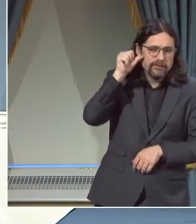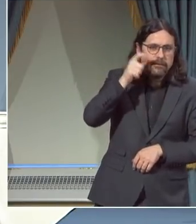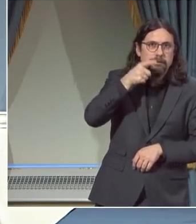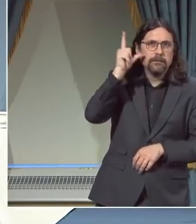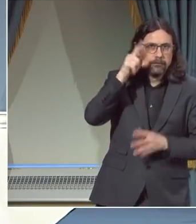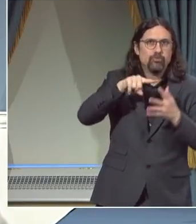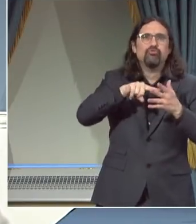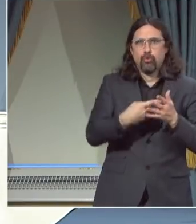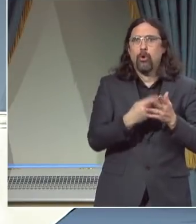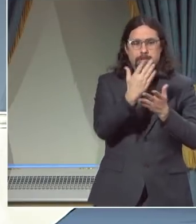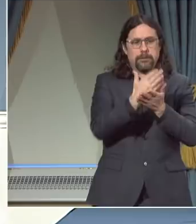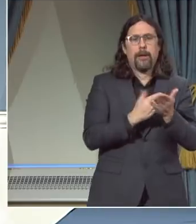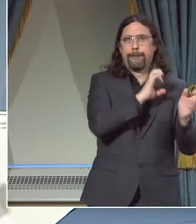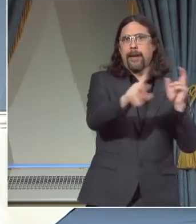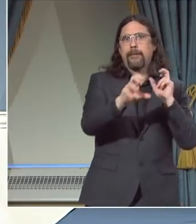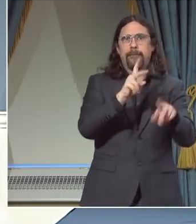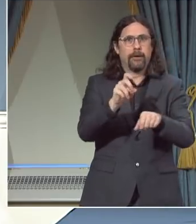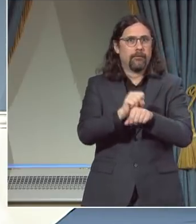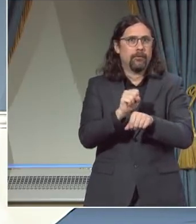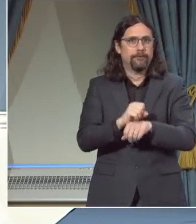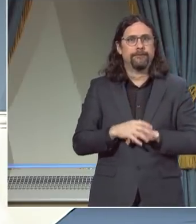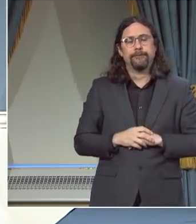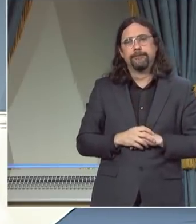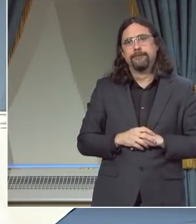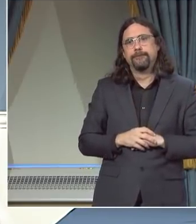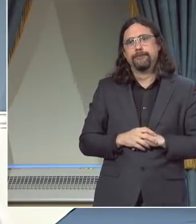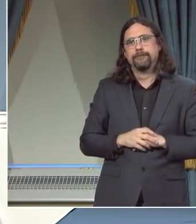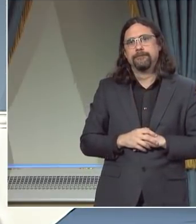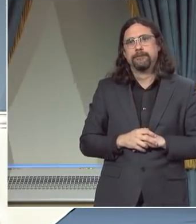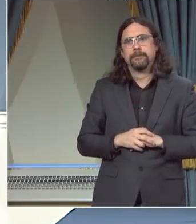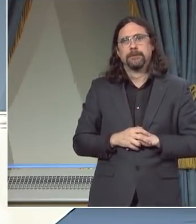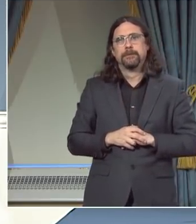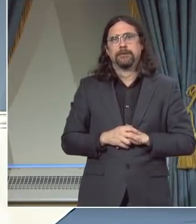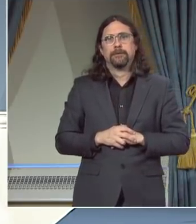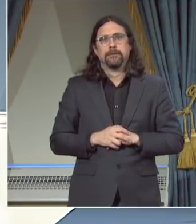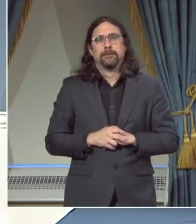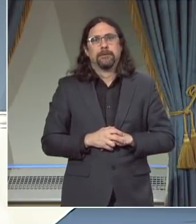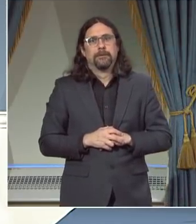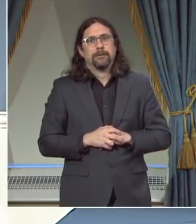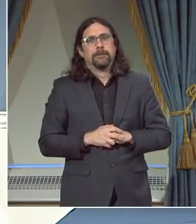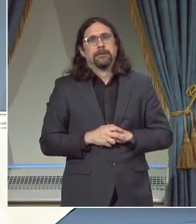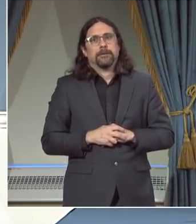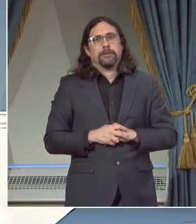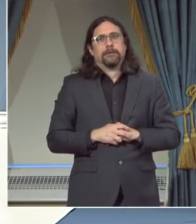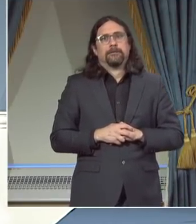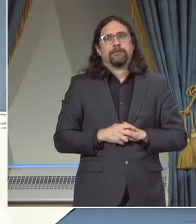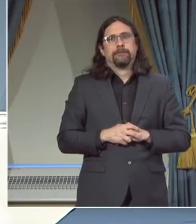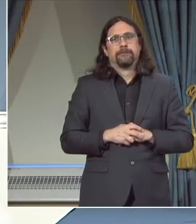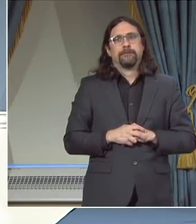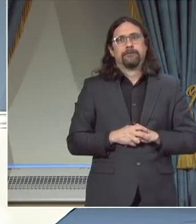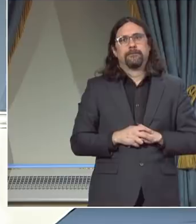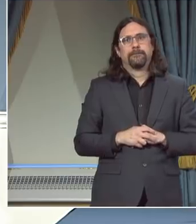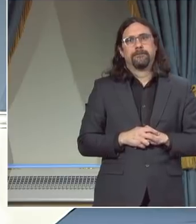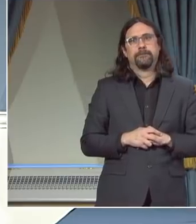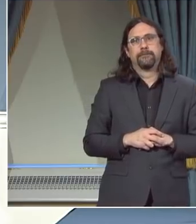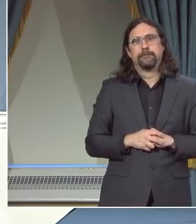GROW, JUST AS THIS SITUATION MATREUS. WHERE WE FIRST